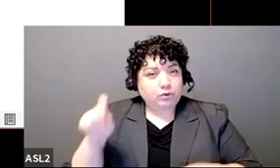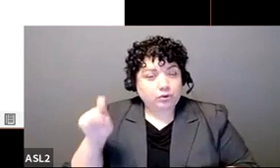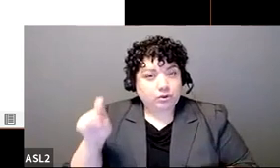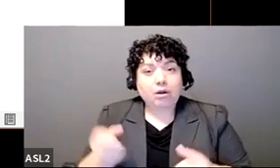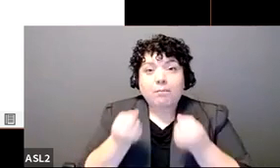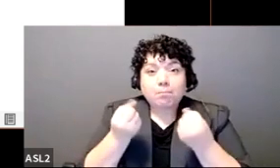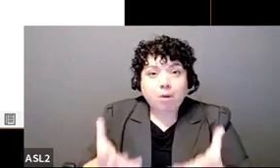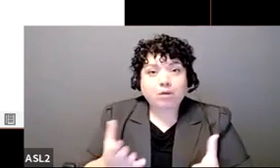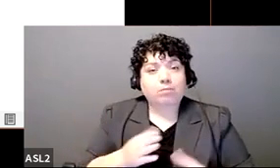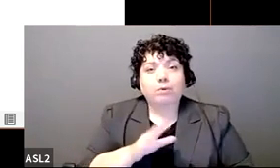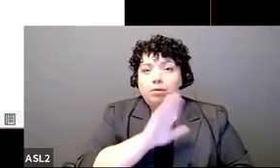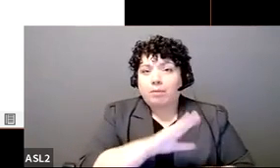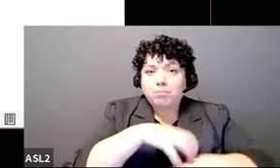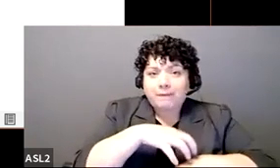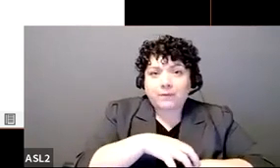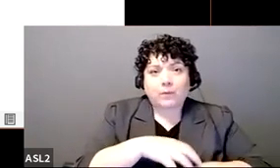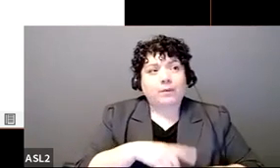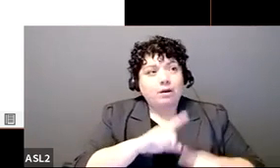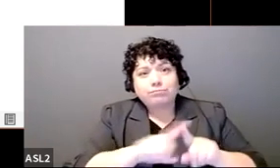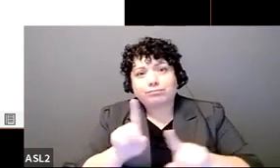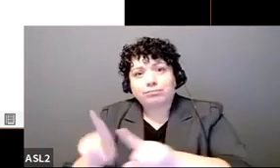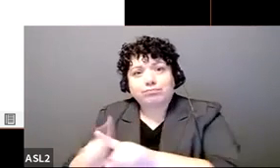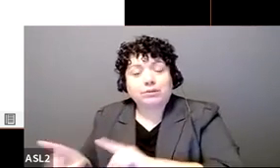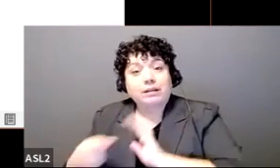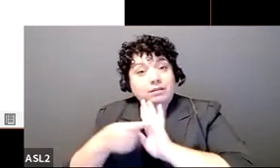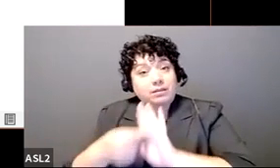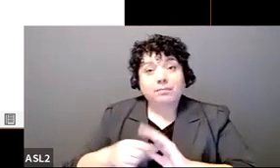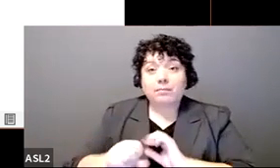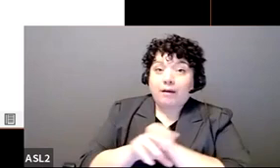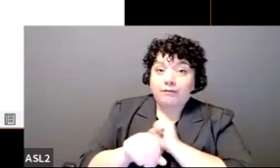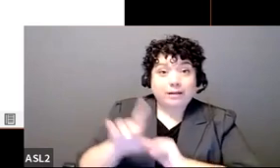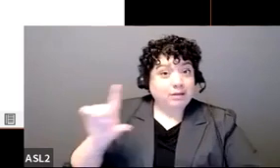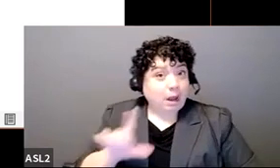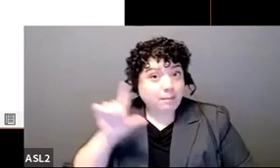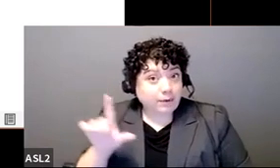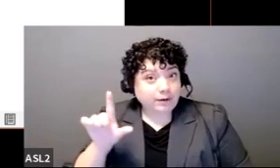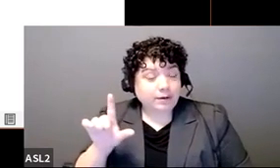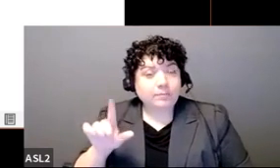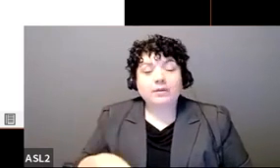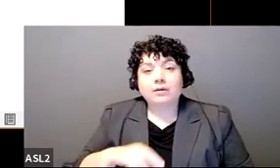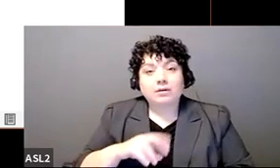that reach people with disabilities for example libraries the reports also found that advocates